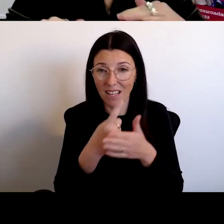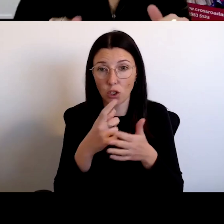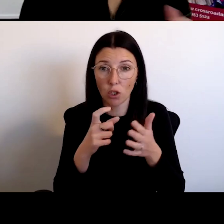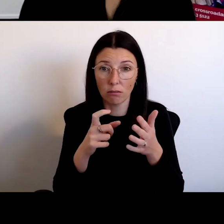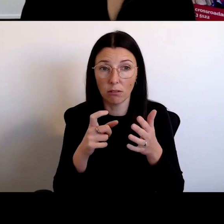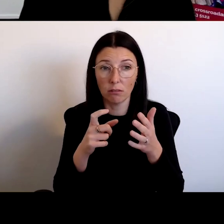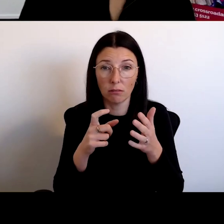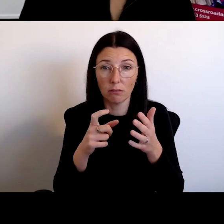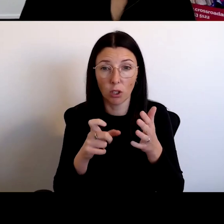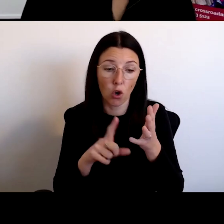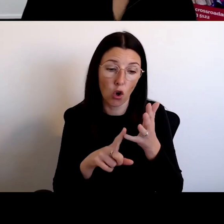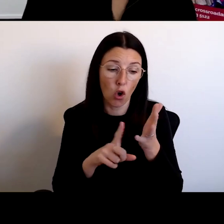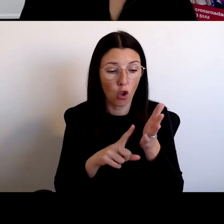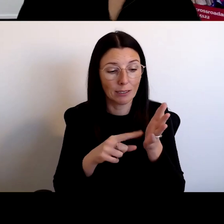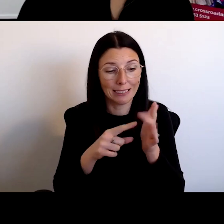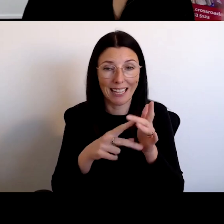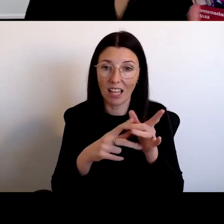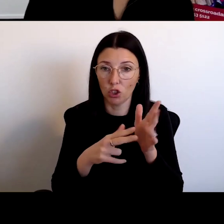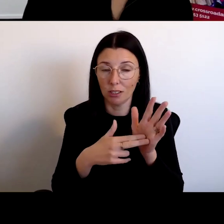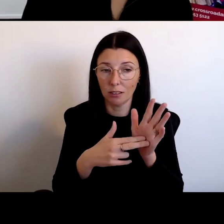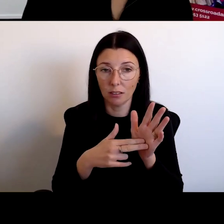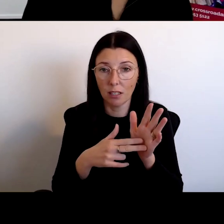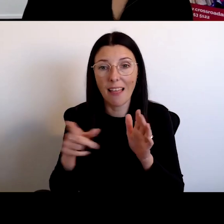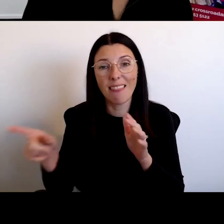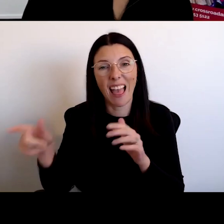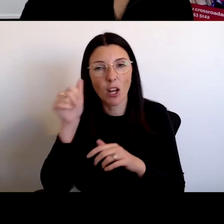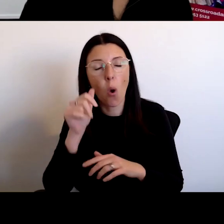we are not directly asking anybody in the room today, we are just building relationships.